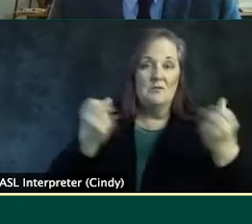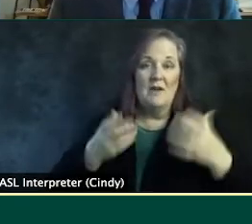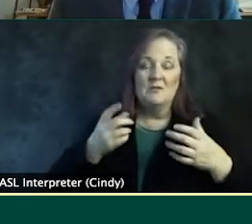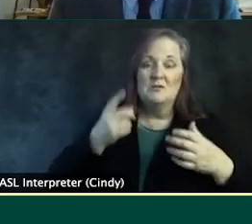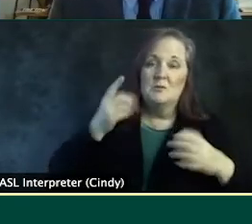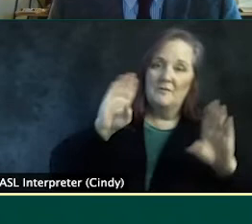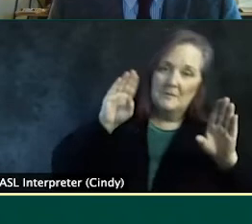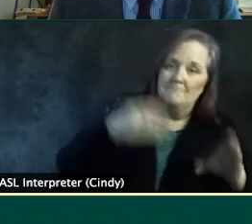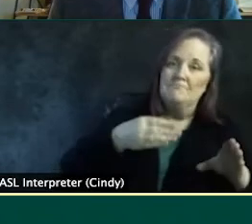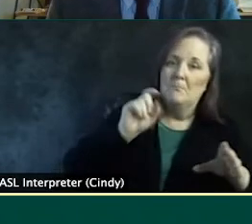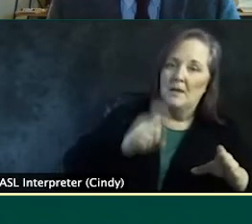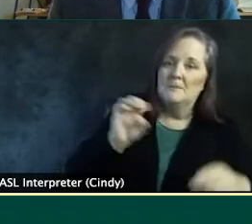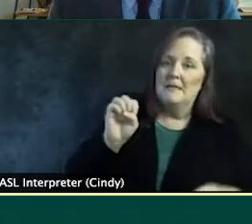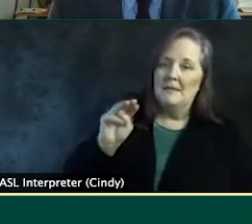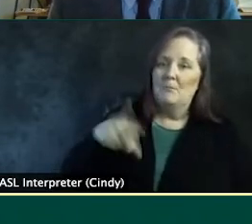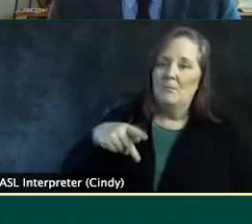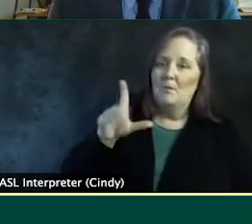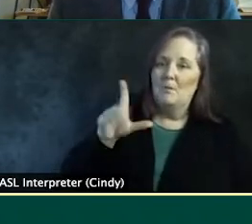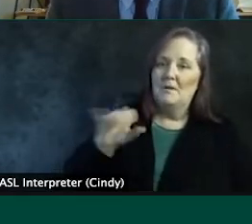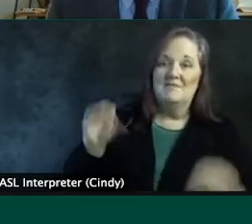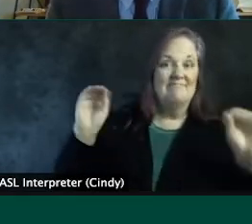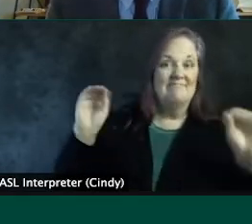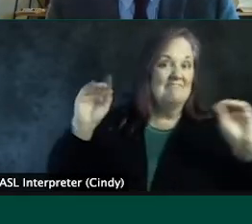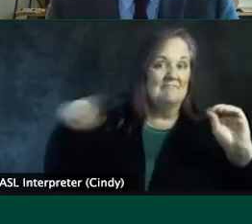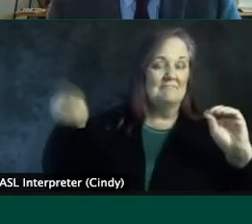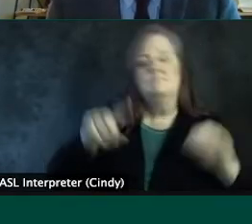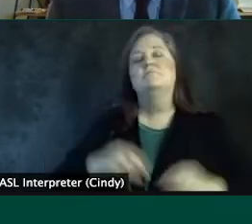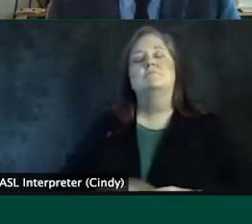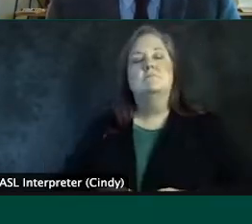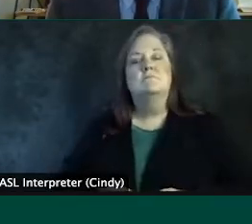The app-based companies are involved in sort